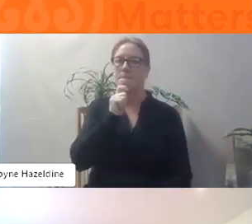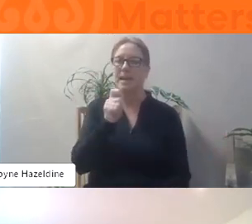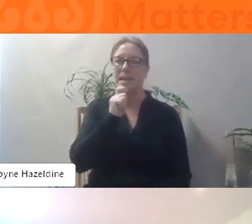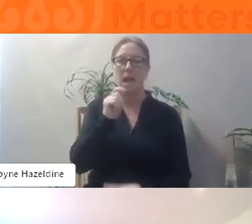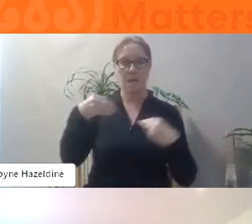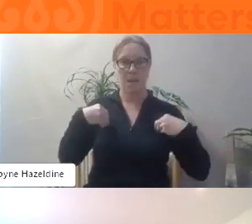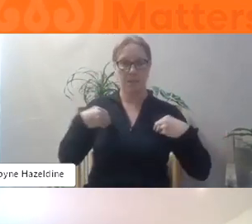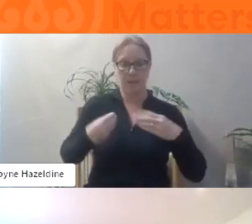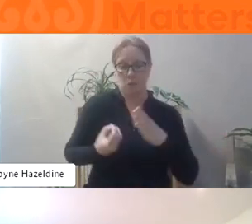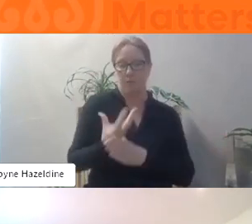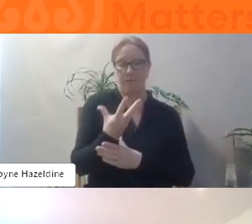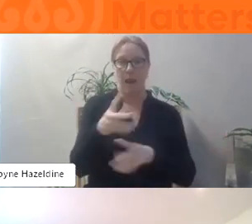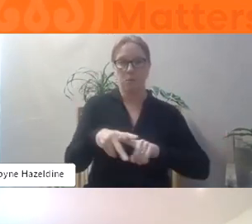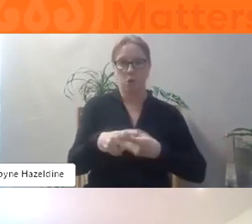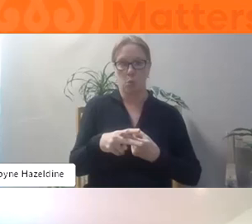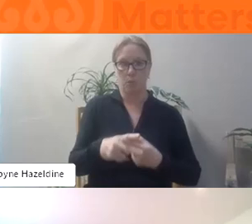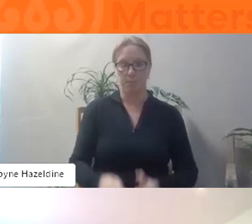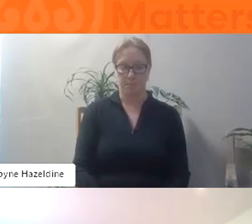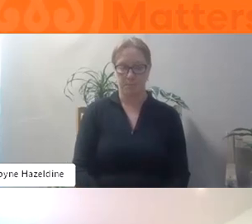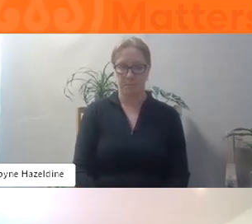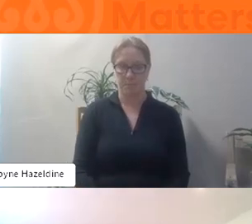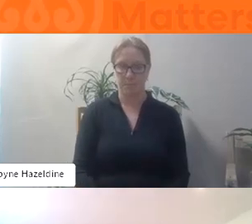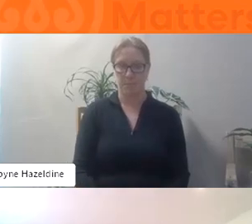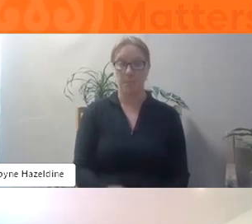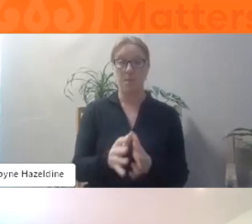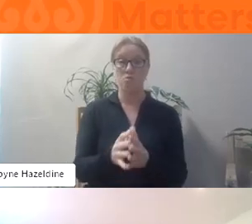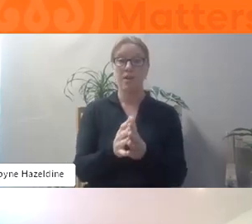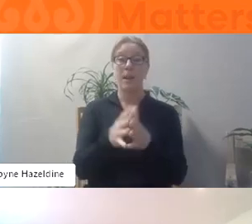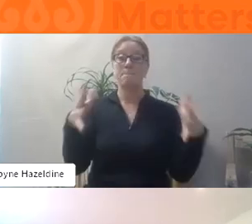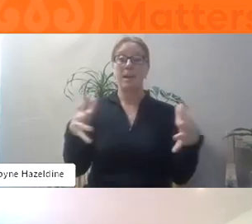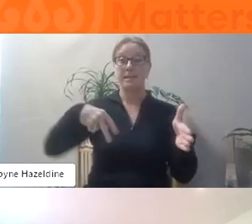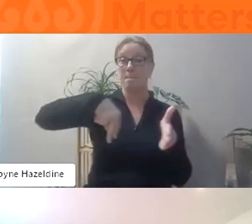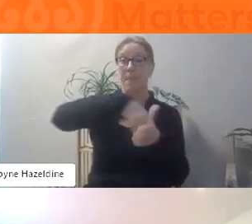tool. The biggest barrier we've come up, well, there are a lot